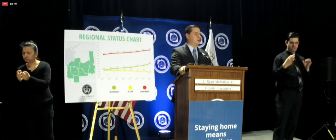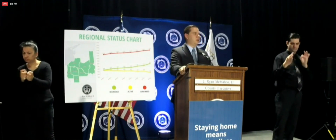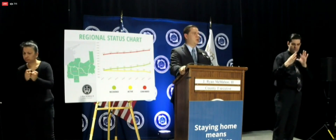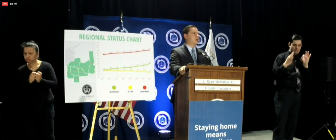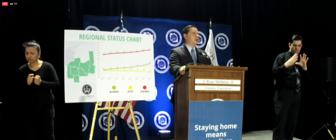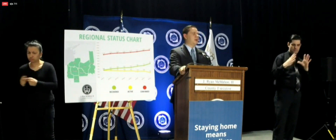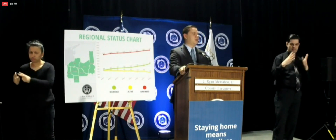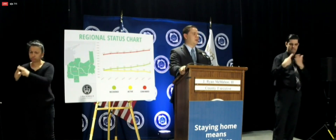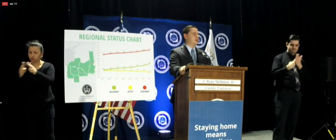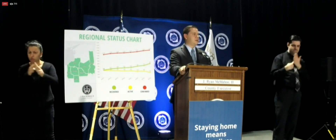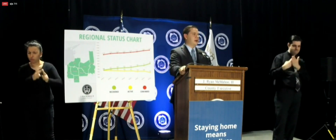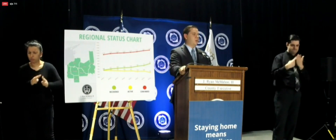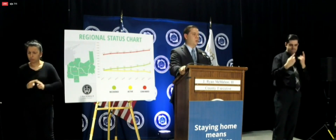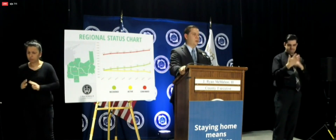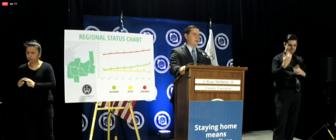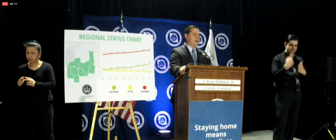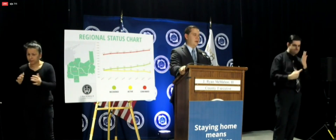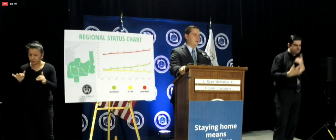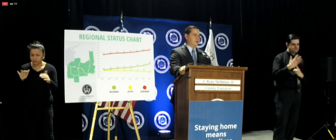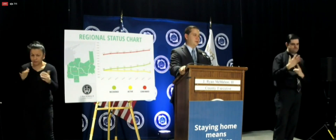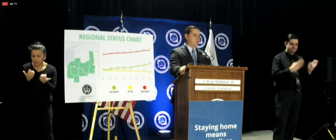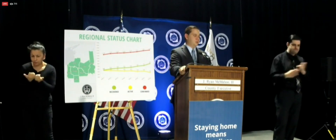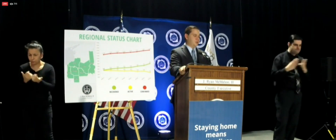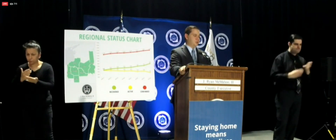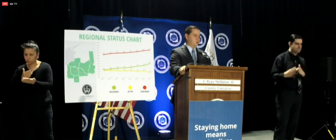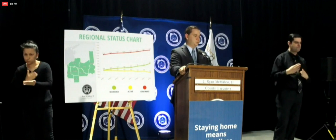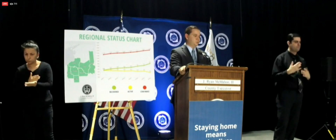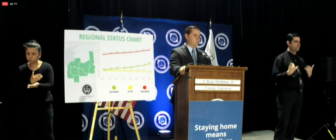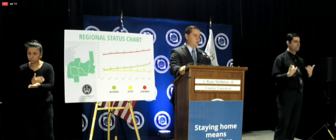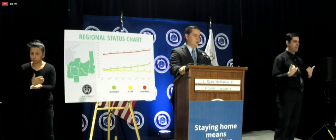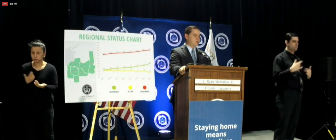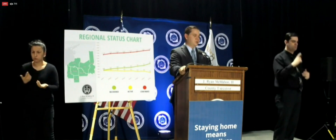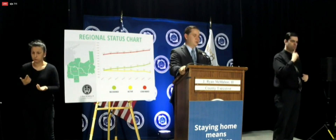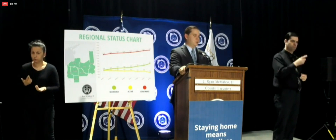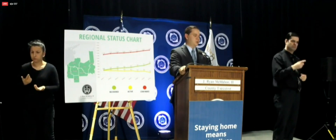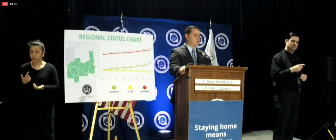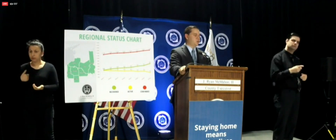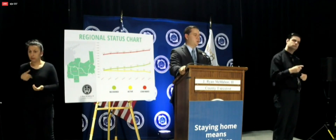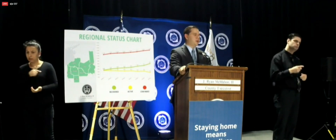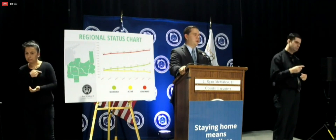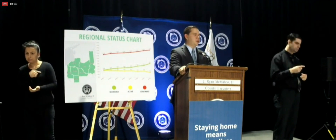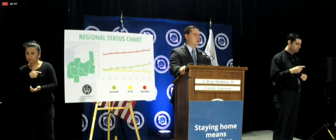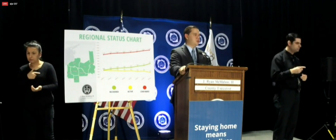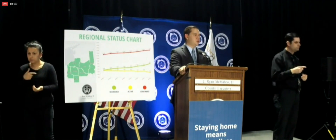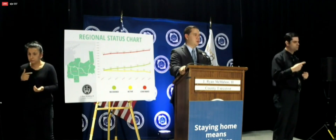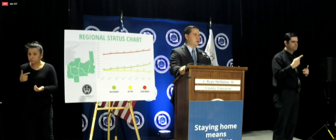CLOSE TO -- WITH ALL OF FEEDBACK THAT WE'VE HAD, AND REALLY, LOOKING AT THINGS AND NOW WE'RE